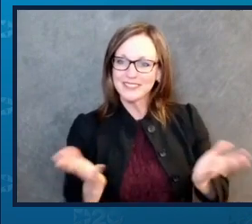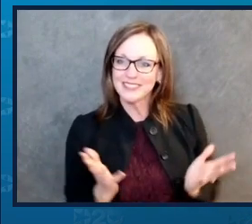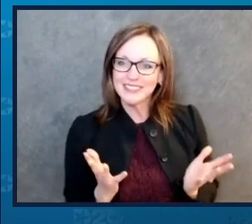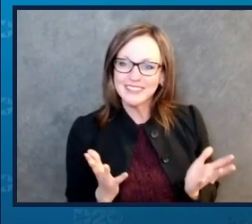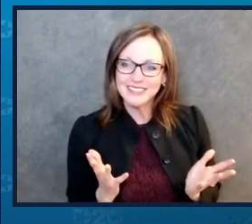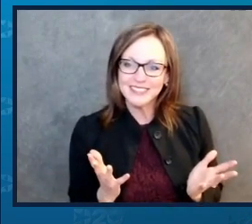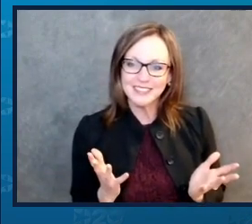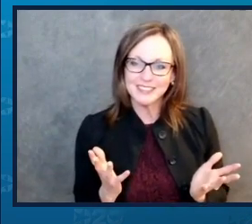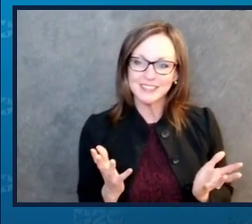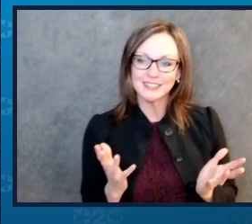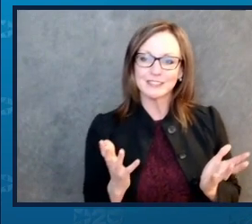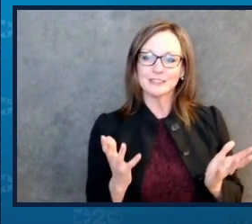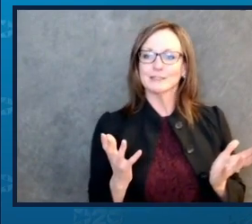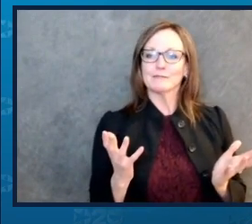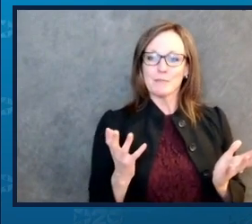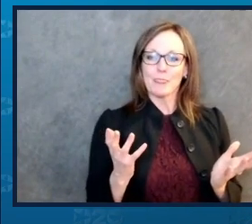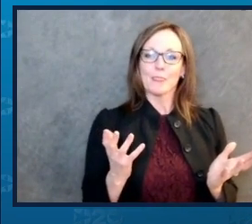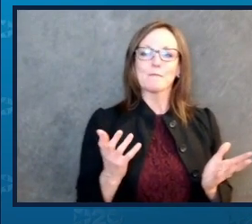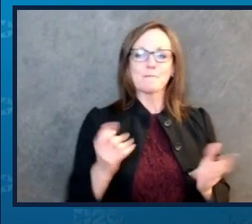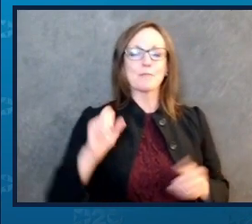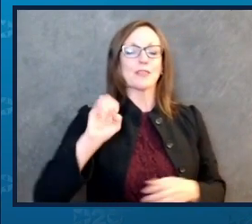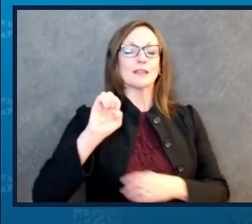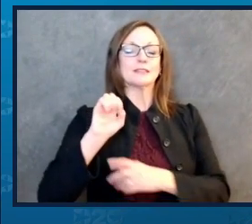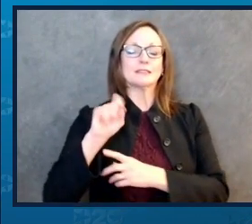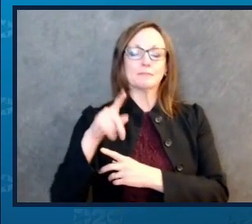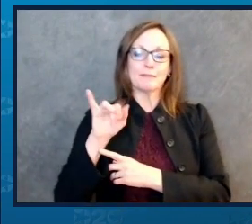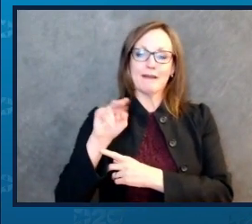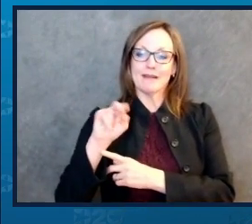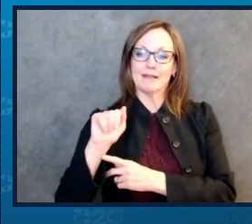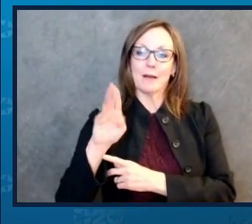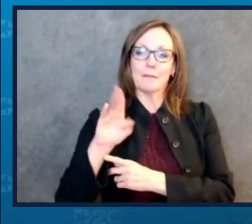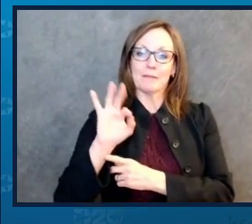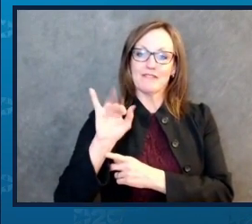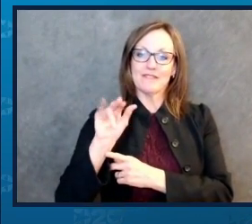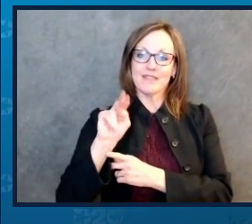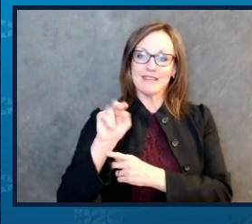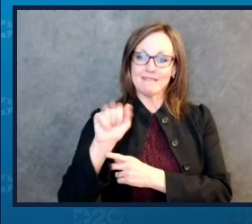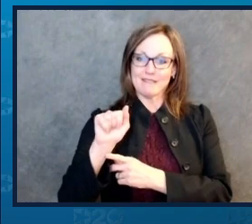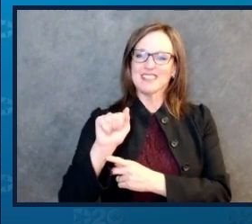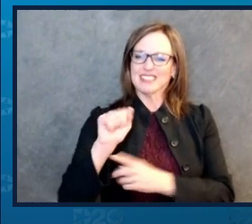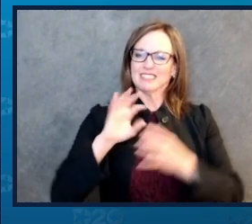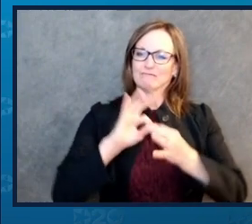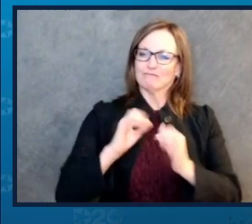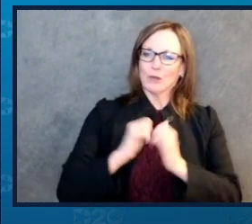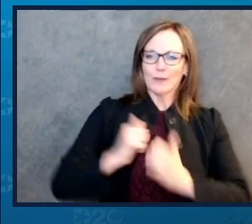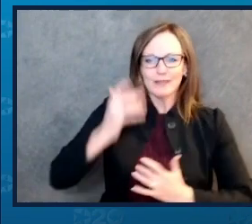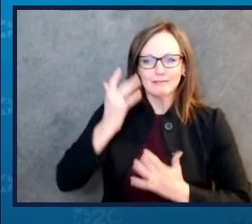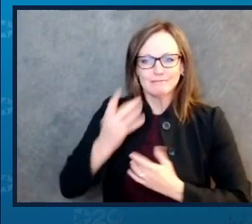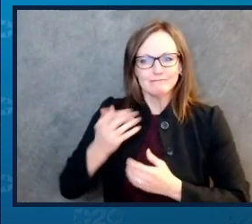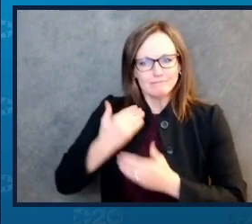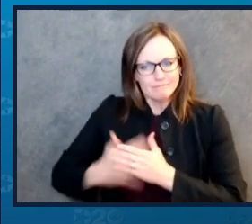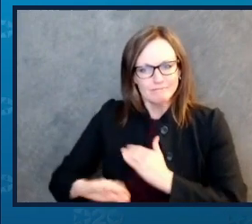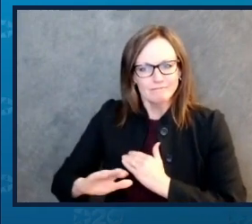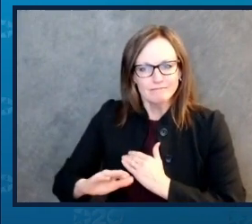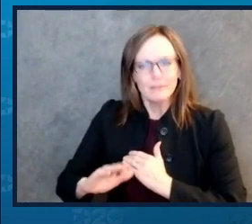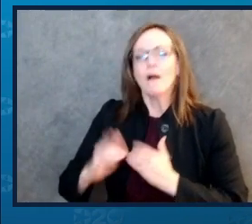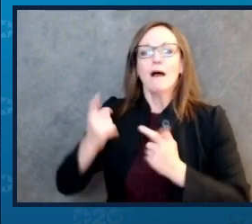LIFE. I WAS BORN WHEN MY SPINAL CORD DIDN'T FORM AS IT SHOULD. THE DOCTORS MINE TOWN SAID I